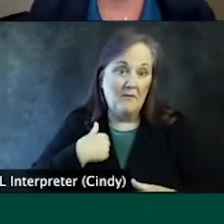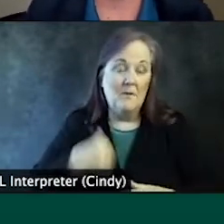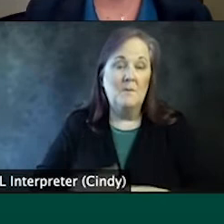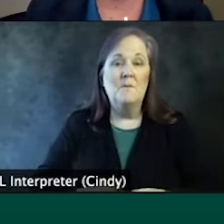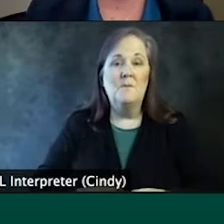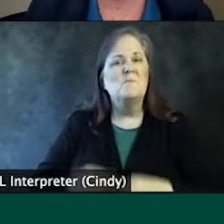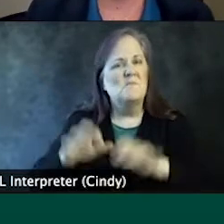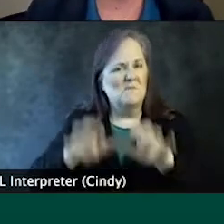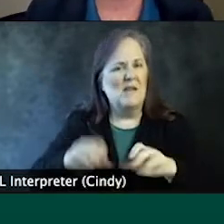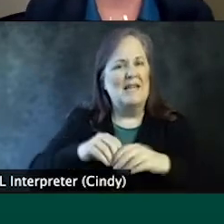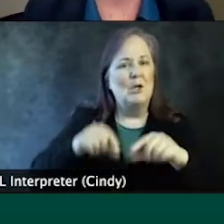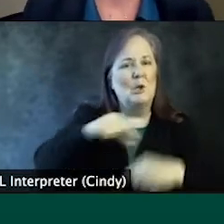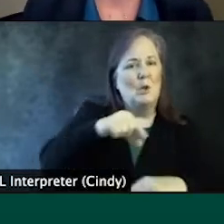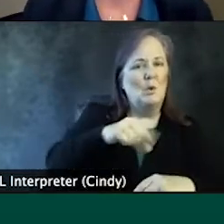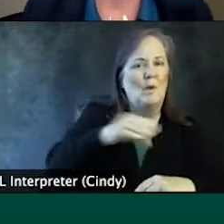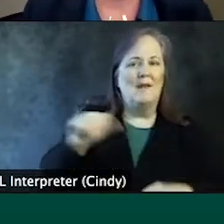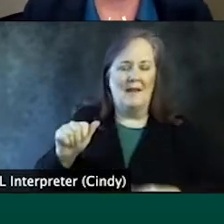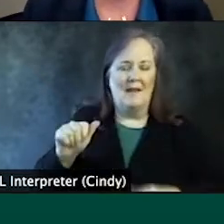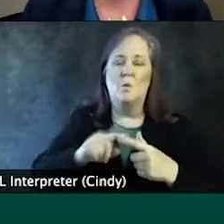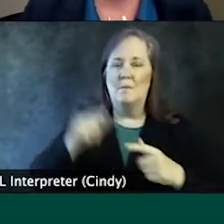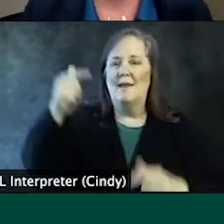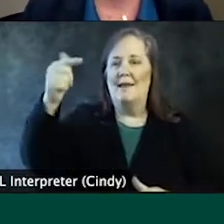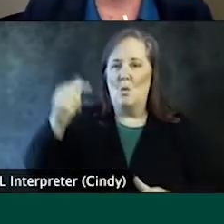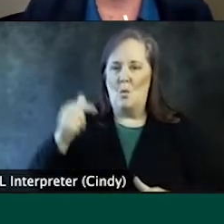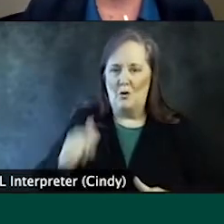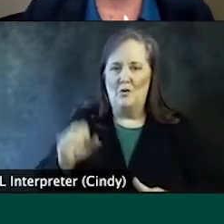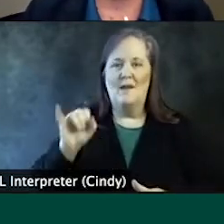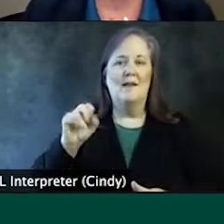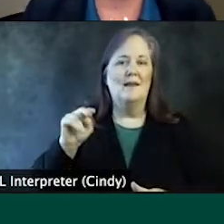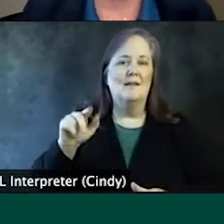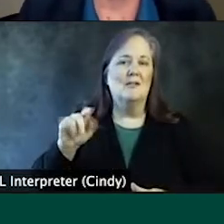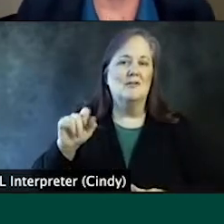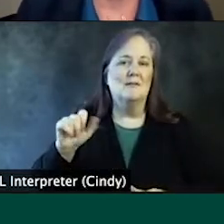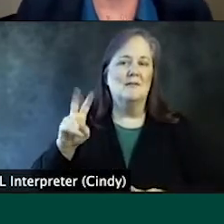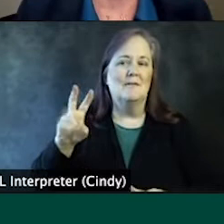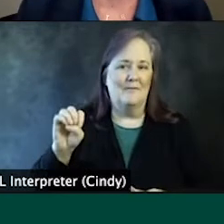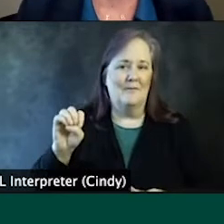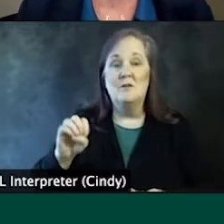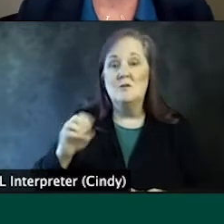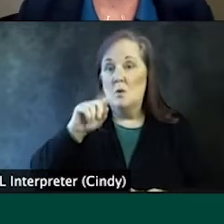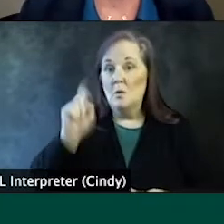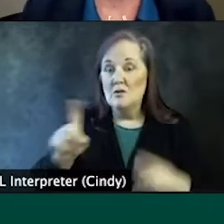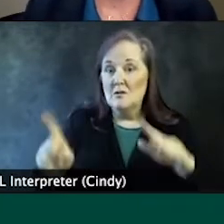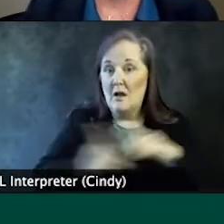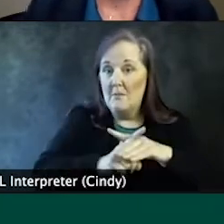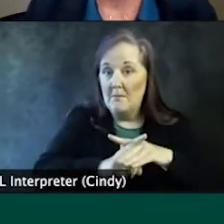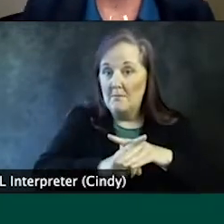each initiative one by one, on the website for the Project for an Informed Electorate. You can look at captions